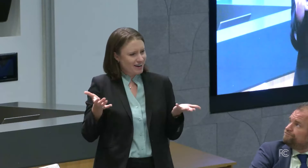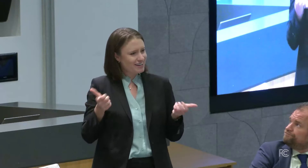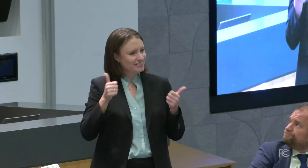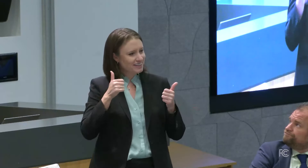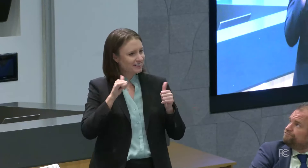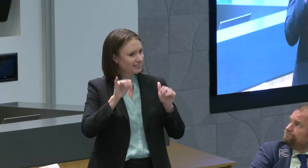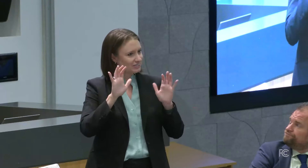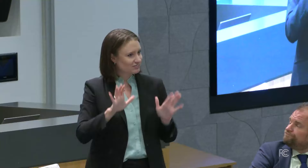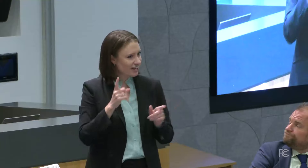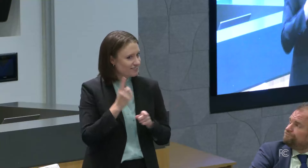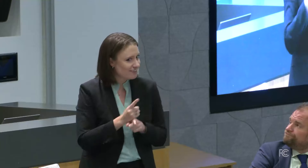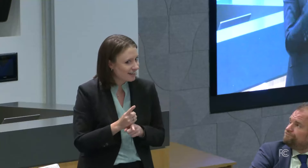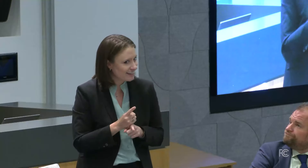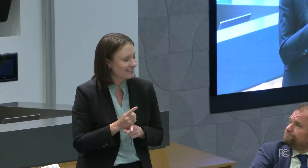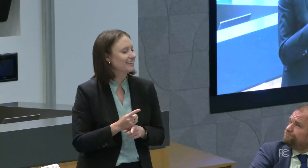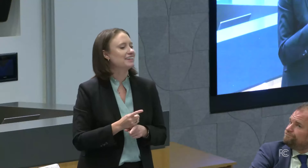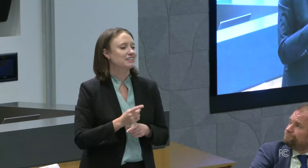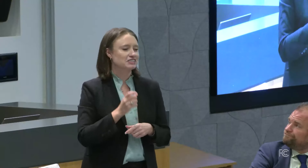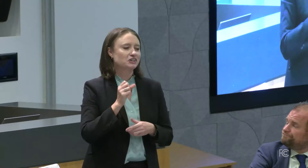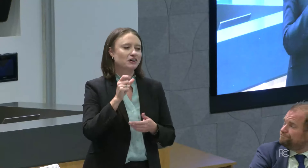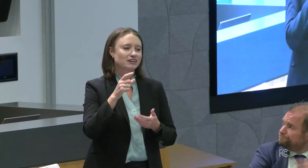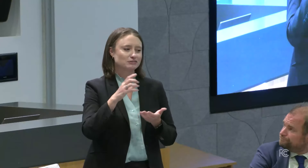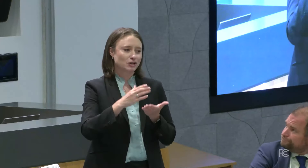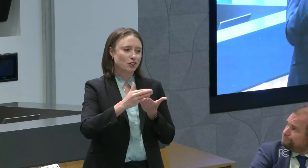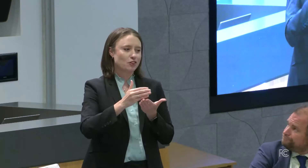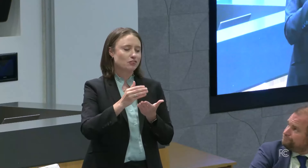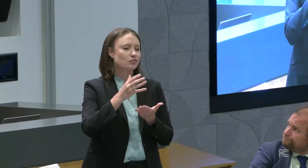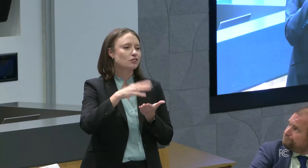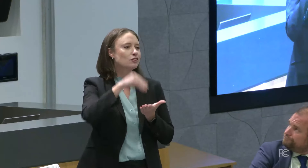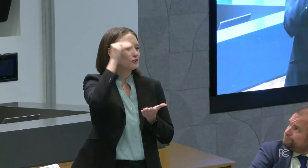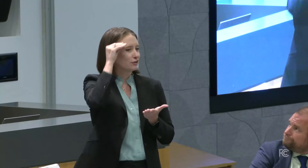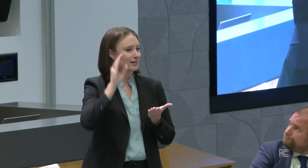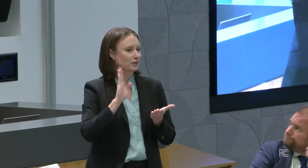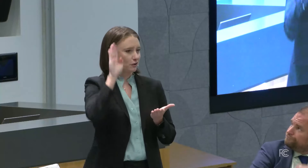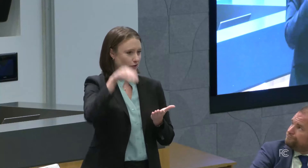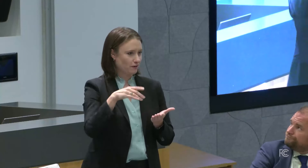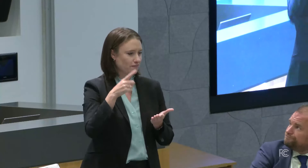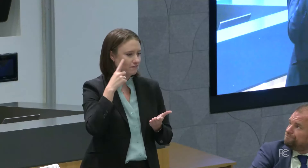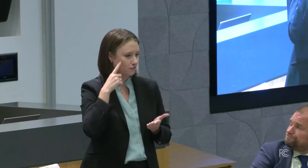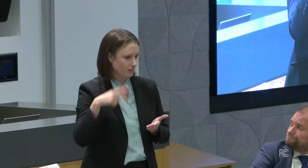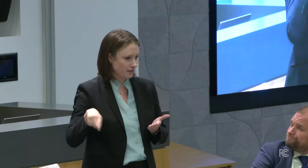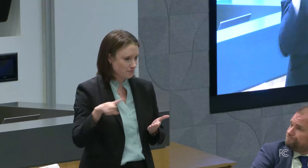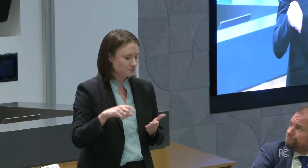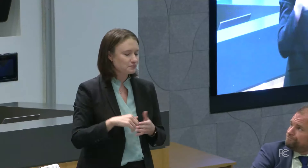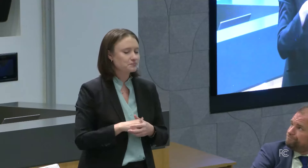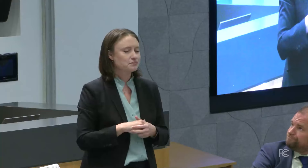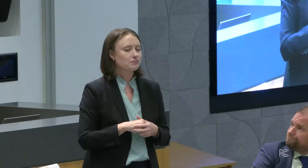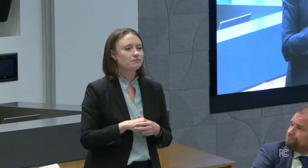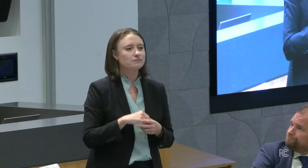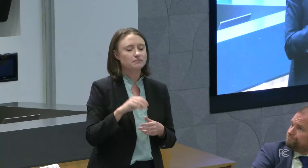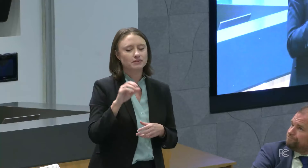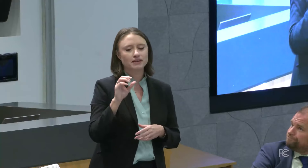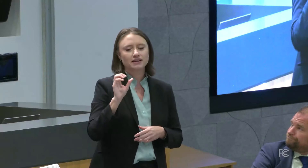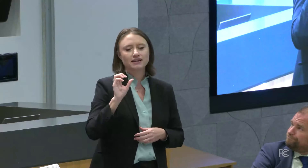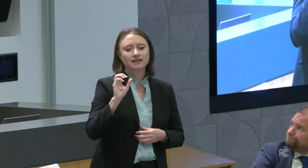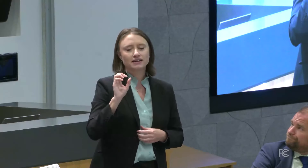HOTLINE U.S. AGING WASN'T SURE HOW TO APPROACH THAT OR IMPLEMENT THAT BECAUSE THAT WAS A NEW CONCEPT FOR THEM LIKE WE HEARD IN THE